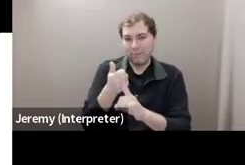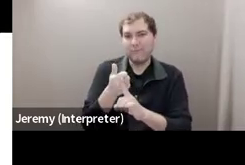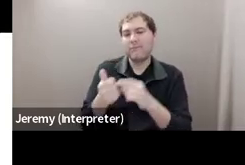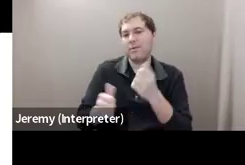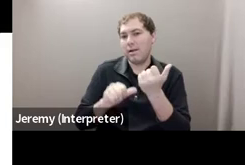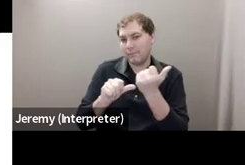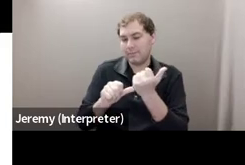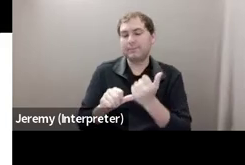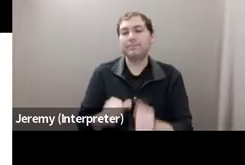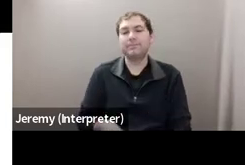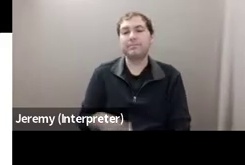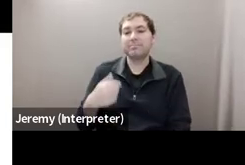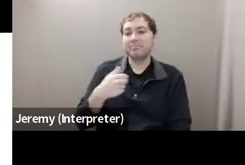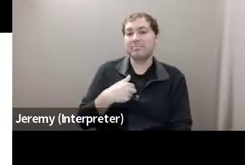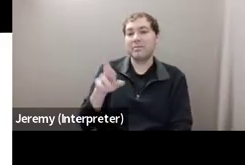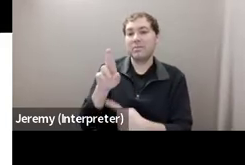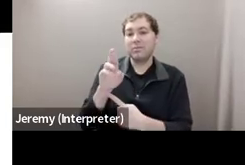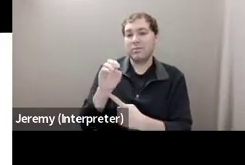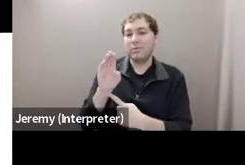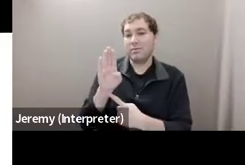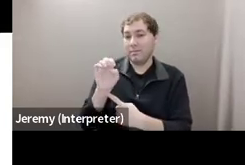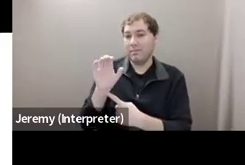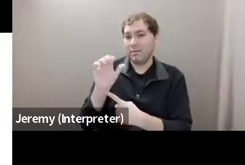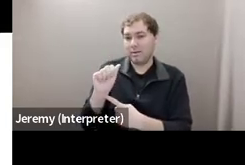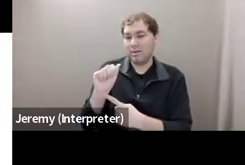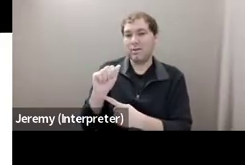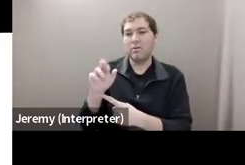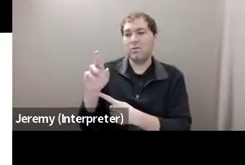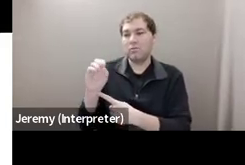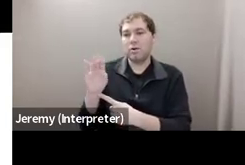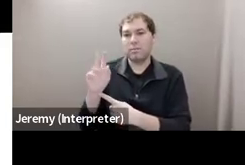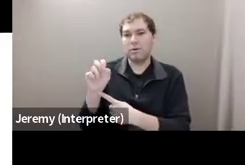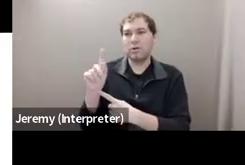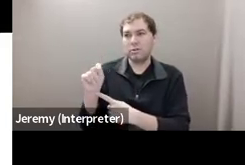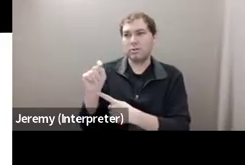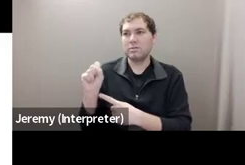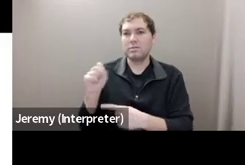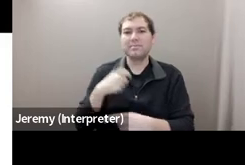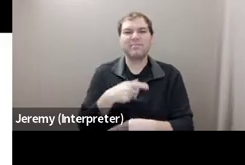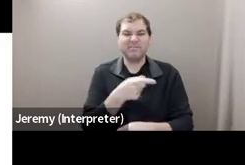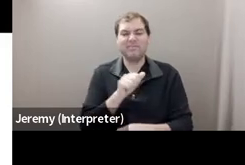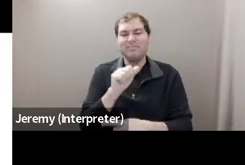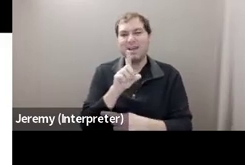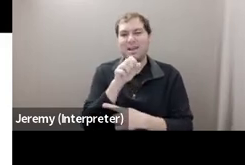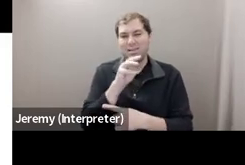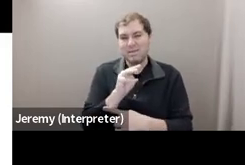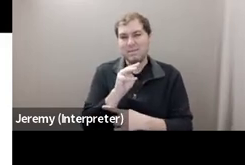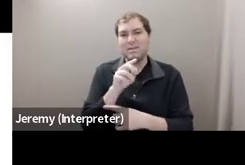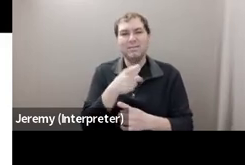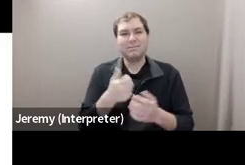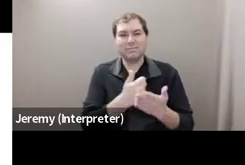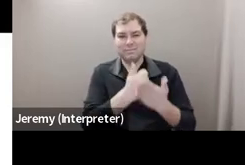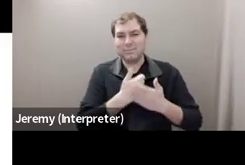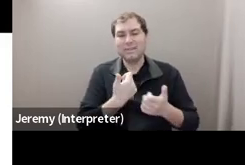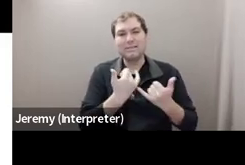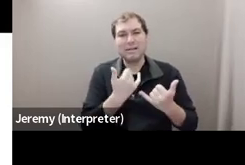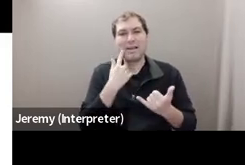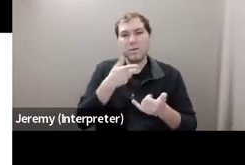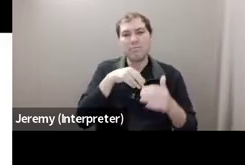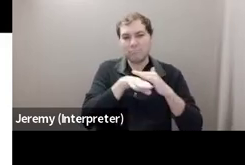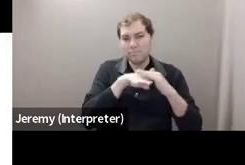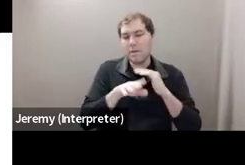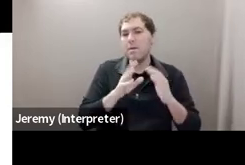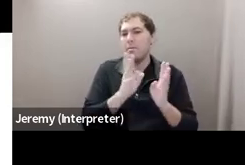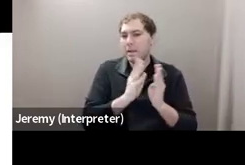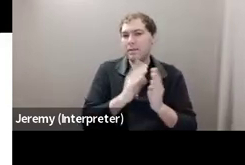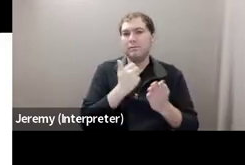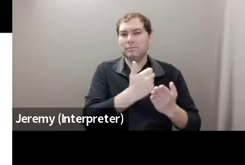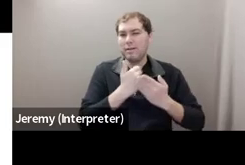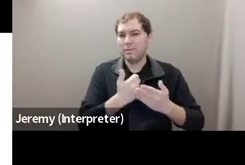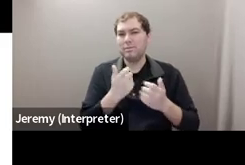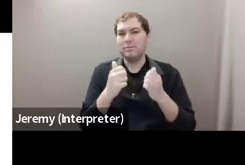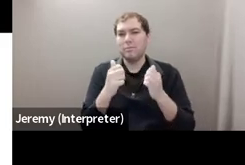Rebecca - APRIL: I'm Rebecca Roberts and Adam Ayers is assisting me today. He'll be letting people into the meeting and helping us somewhat with the chat.